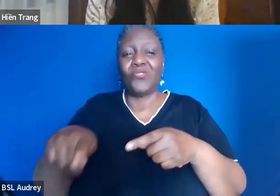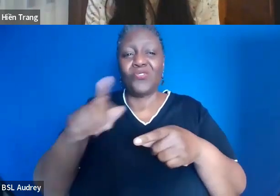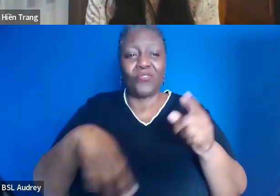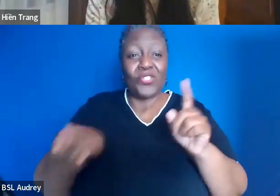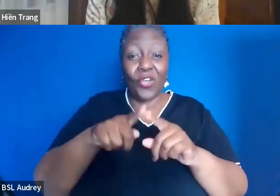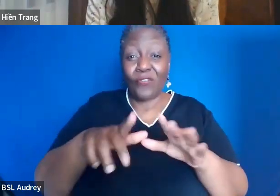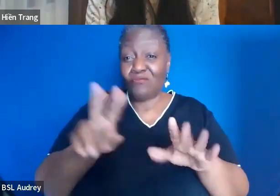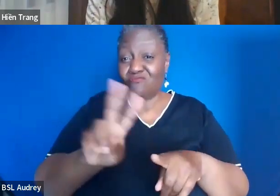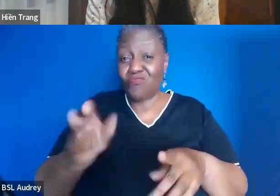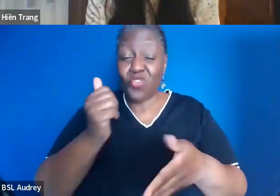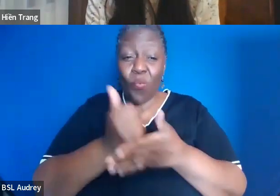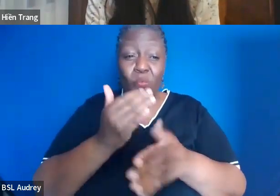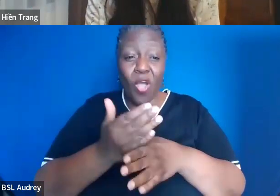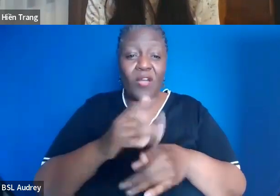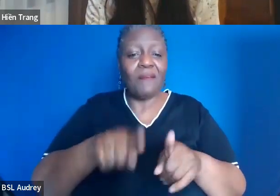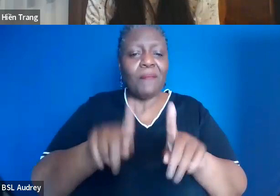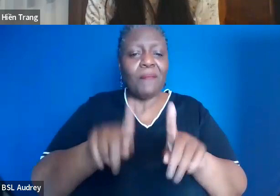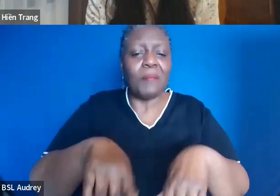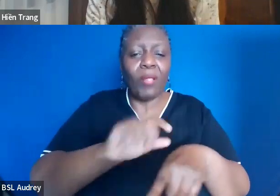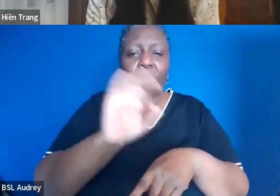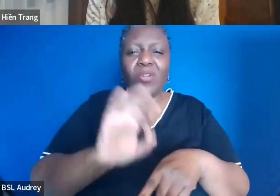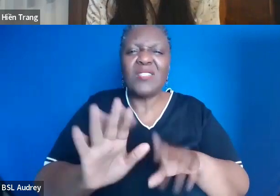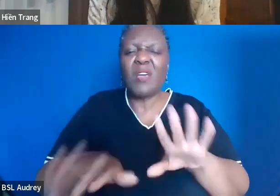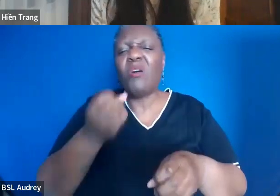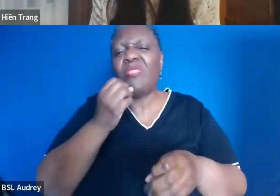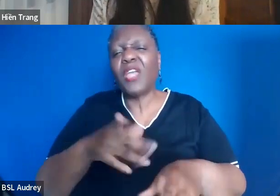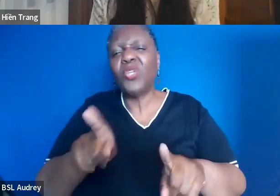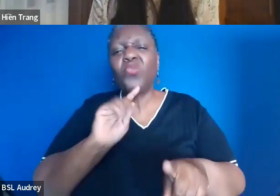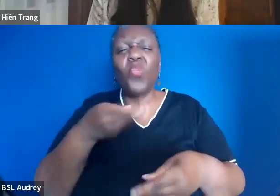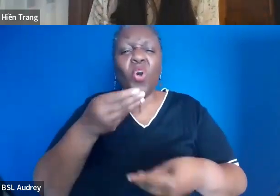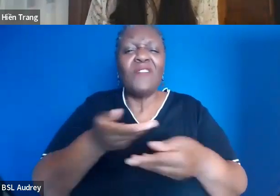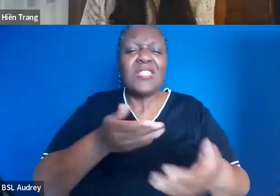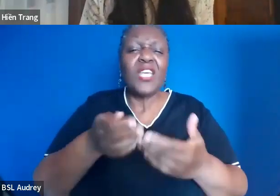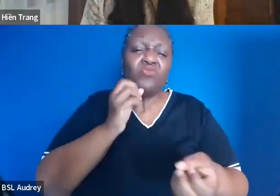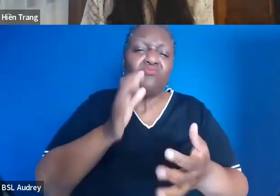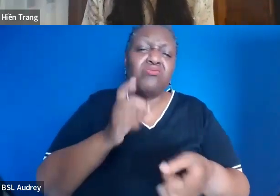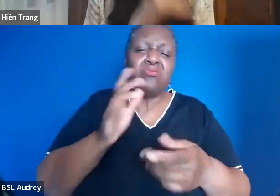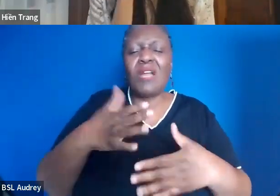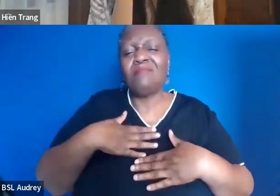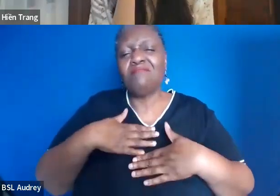for sharing your excellent work so lovely to hear this conversation and to hear the readings so um